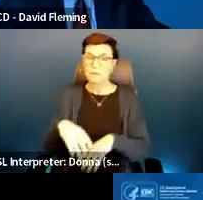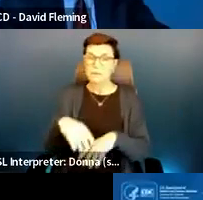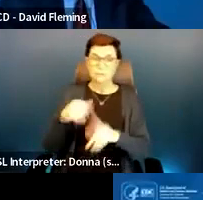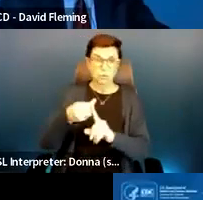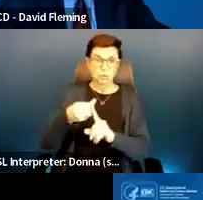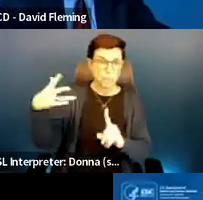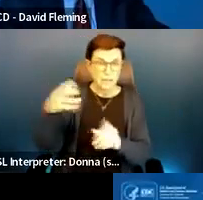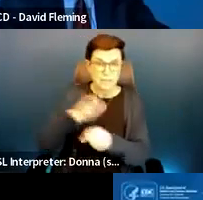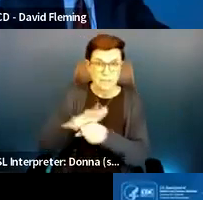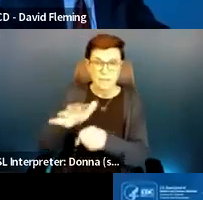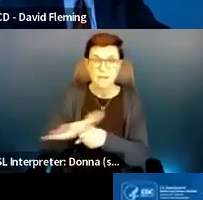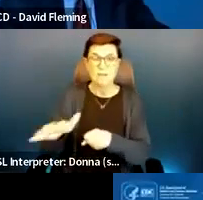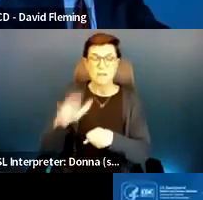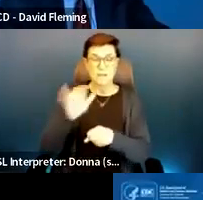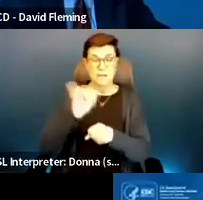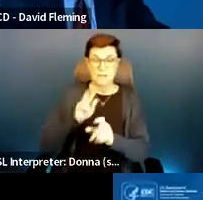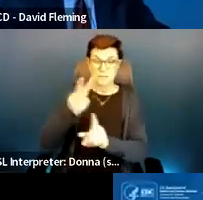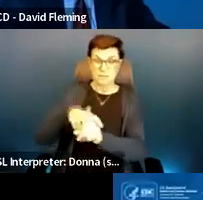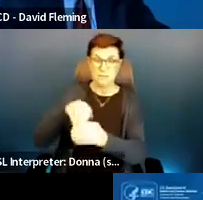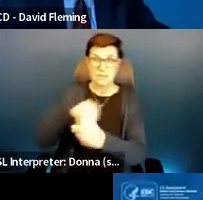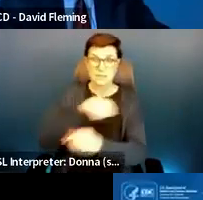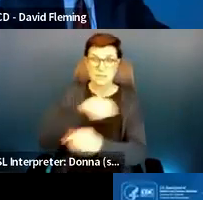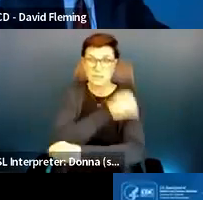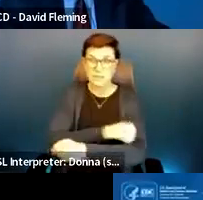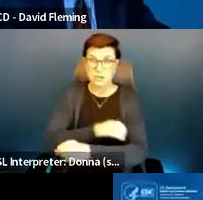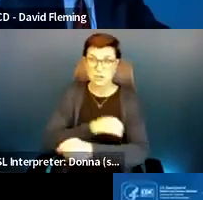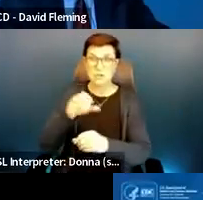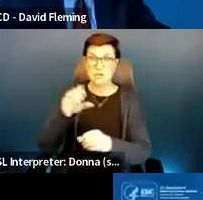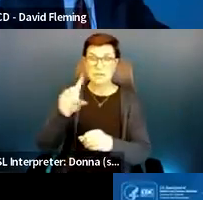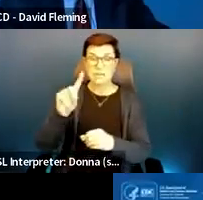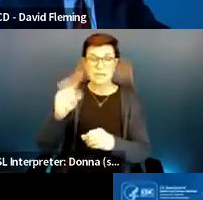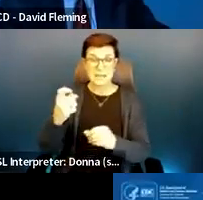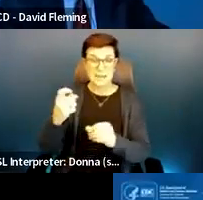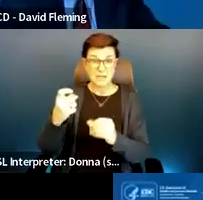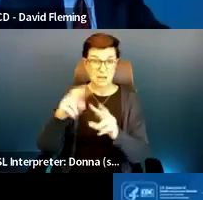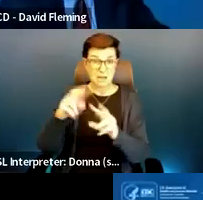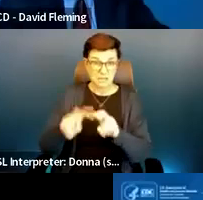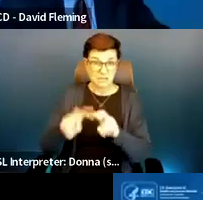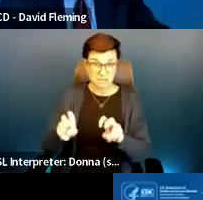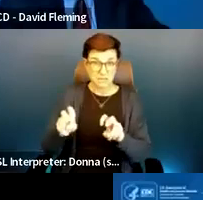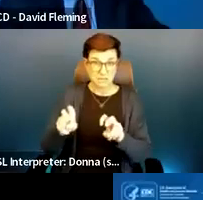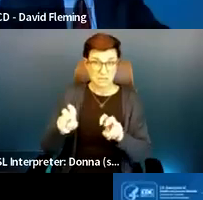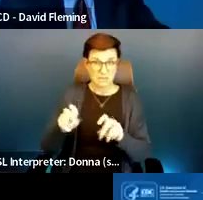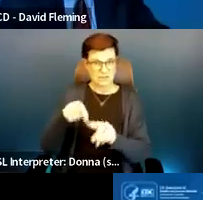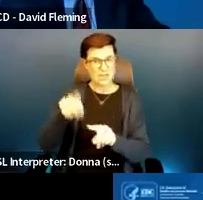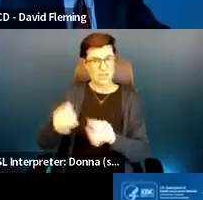into the clinical diagnostic sector, that lab should be able to run that test without the need